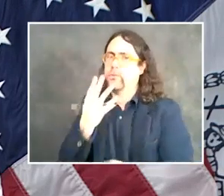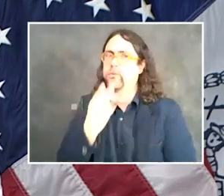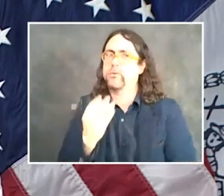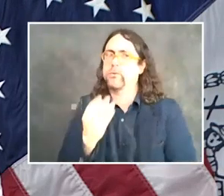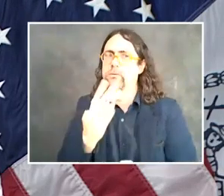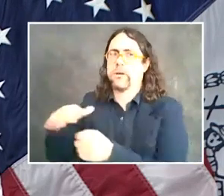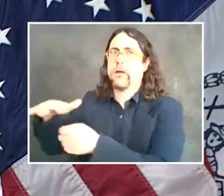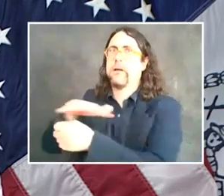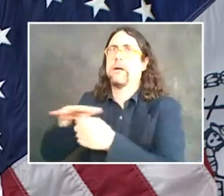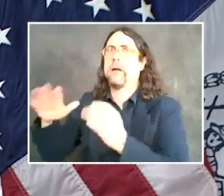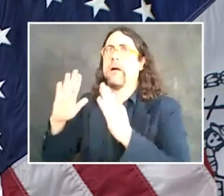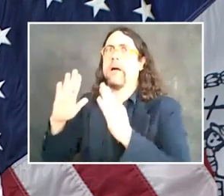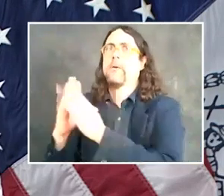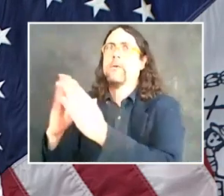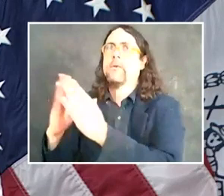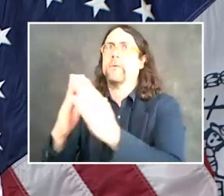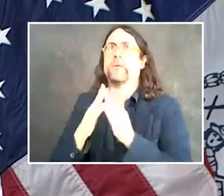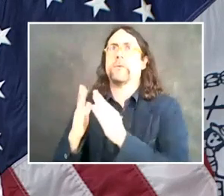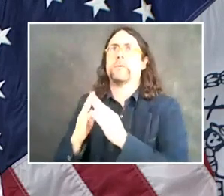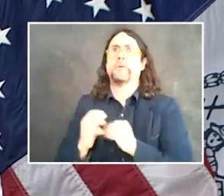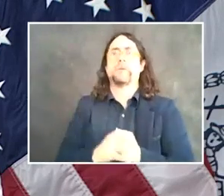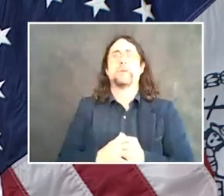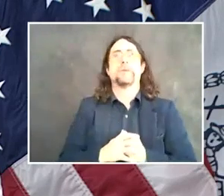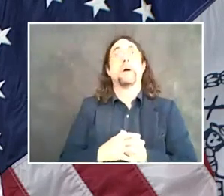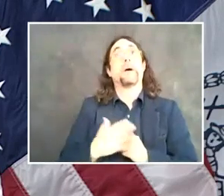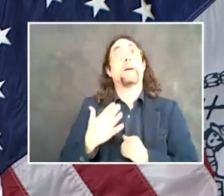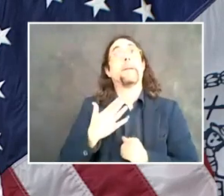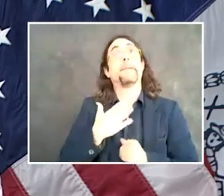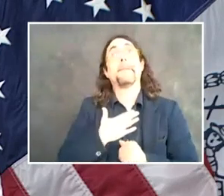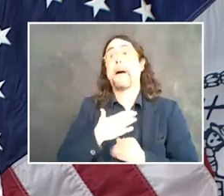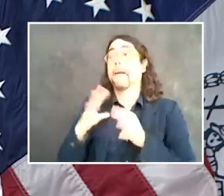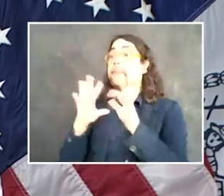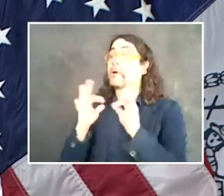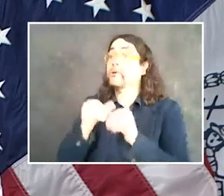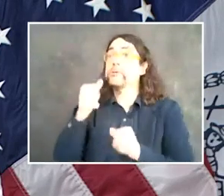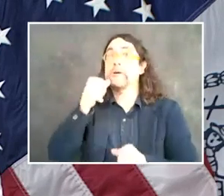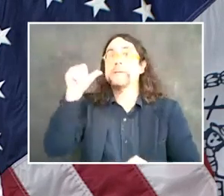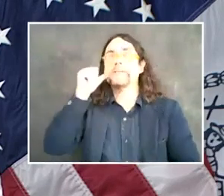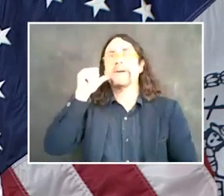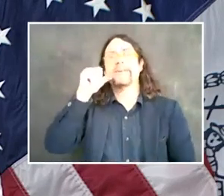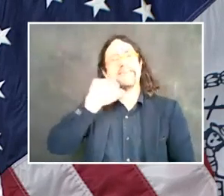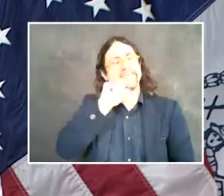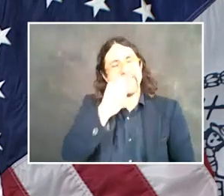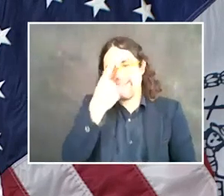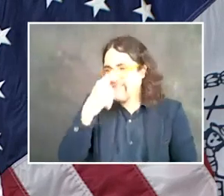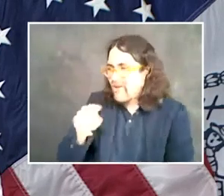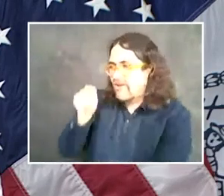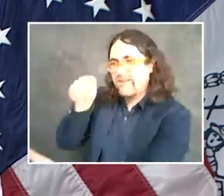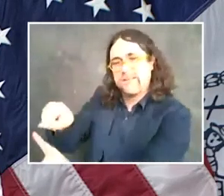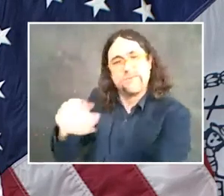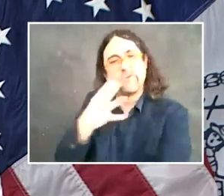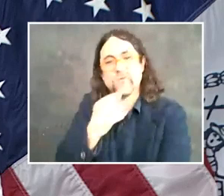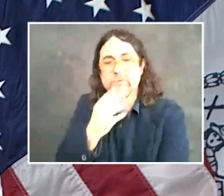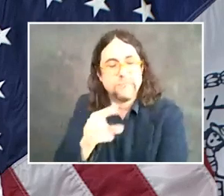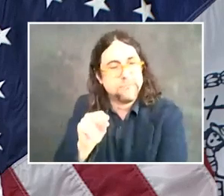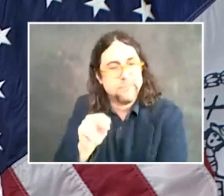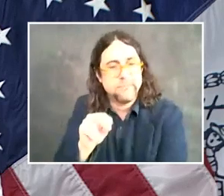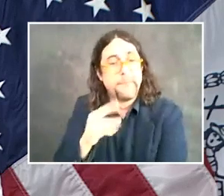WHITE. IT WAS ALSO TO BE CLEAR THAT WHAT I SAW I HAD NOT SEEN ANYWHERE ELSE AND I WAS TRYING